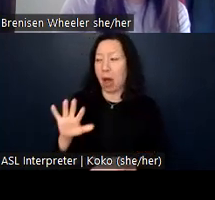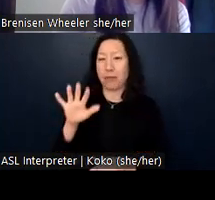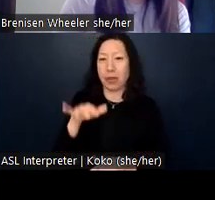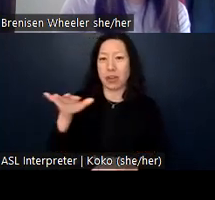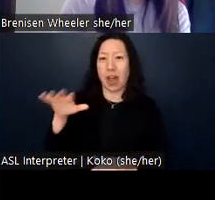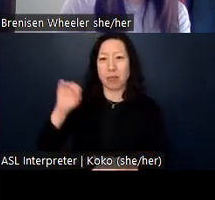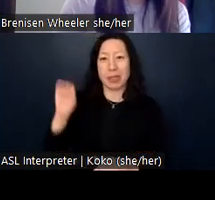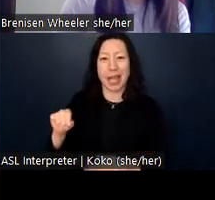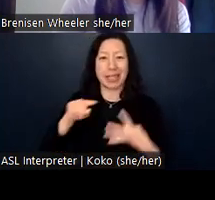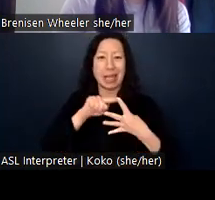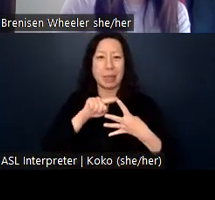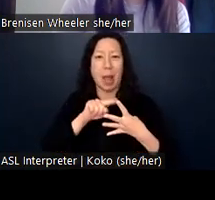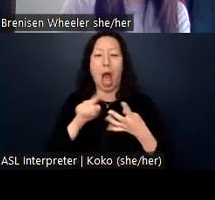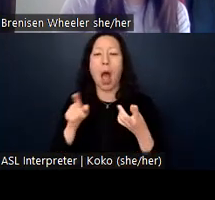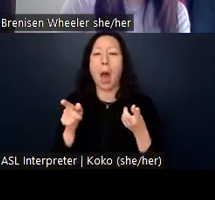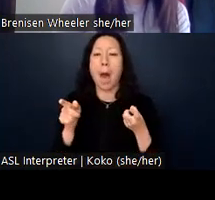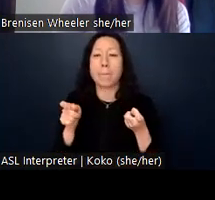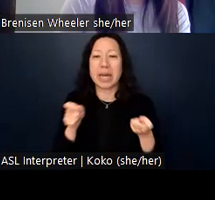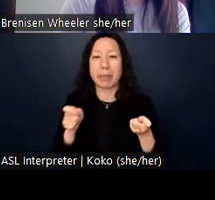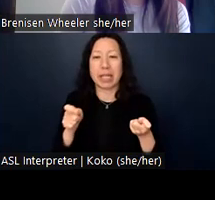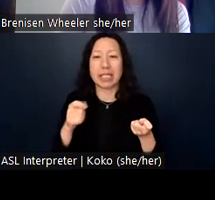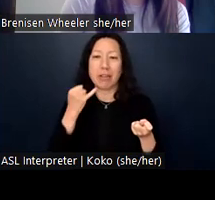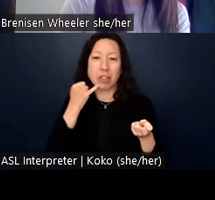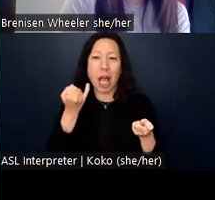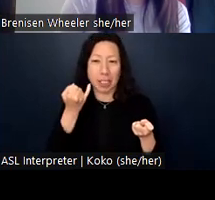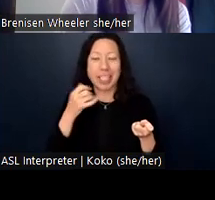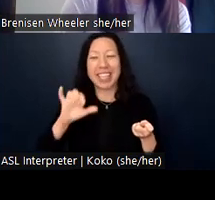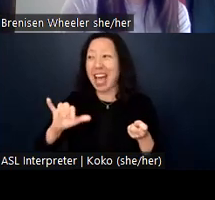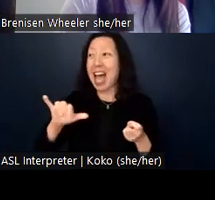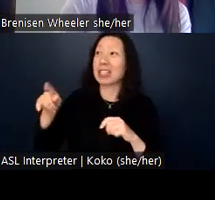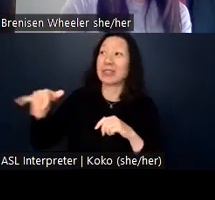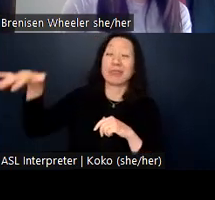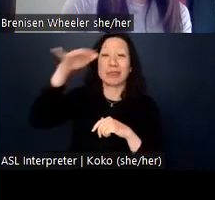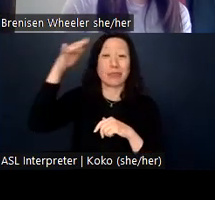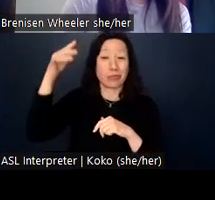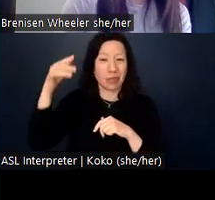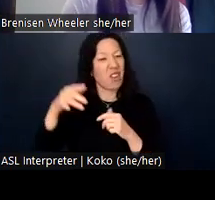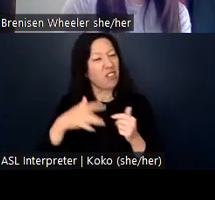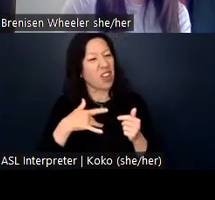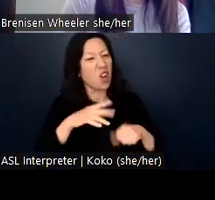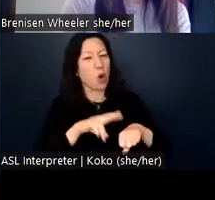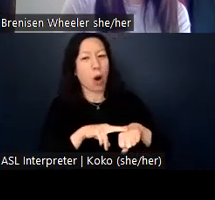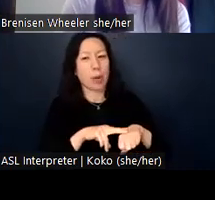jealousy is most often normalized by society, and 29% say strategic intensity.